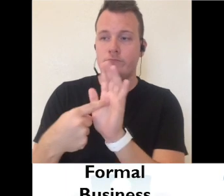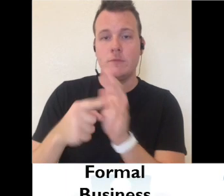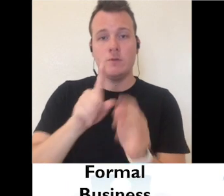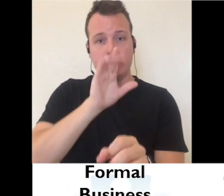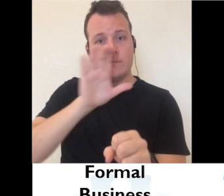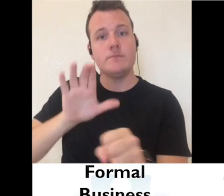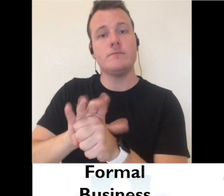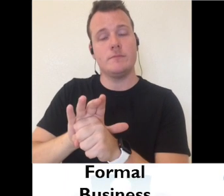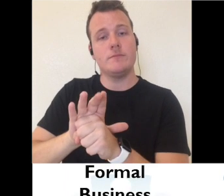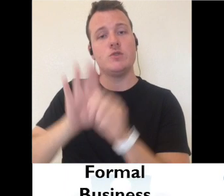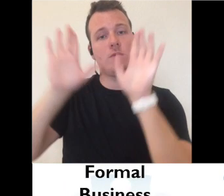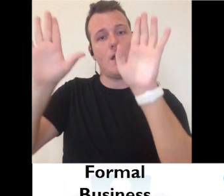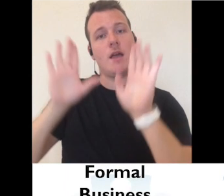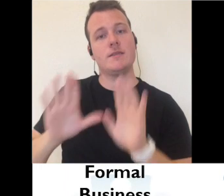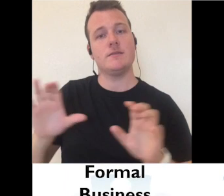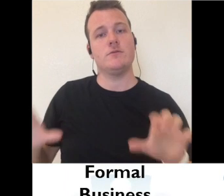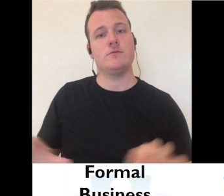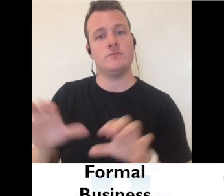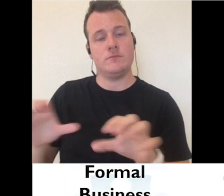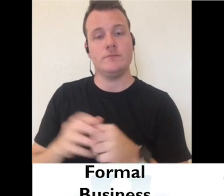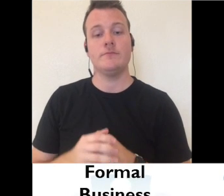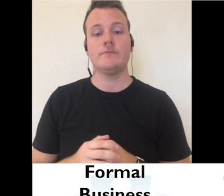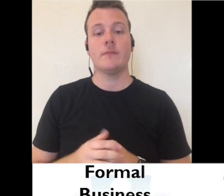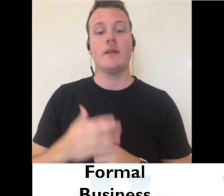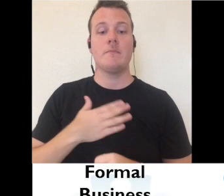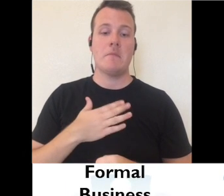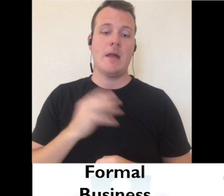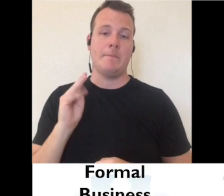will work honestly and diligently every day to exceed the